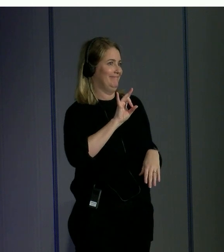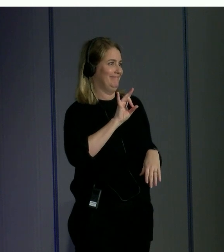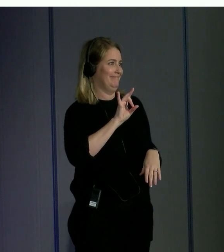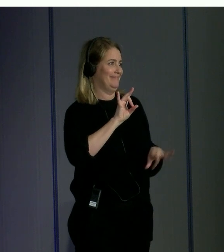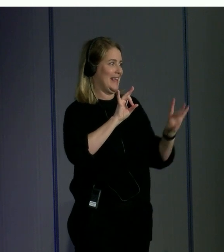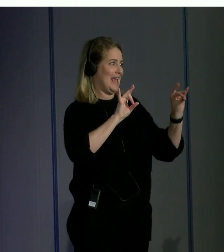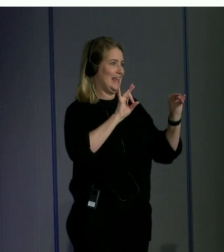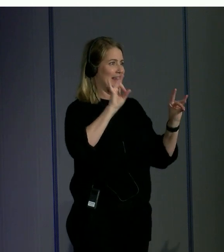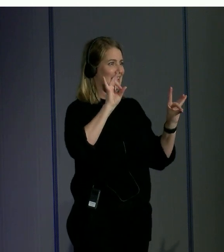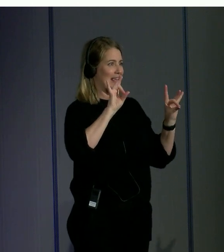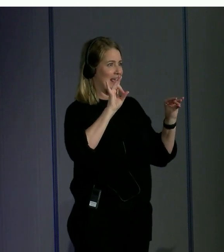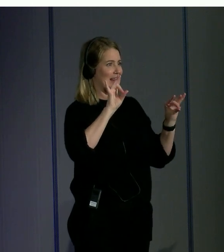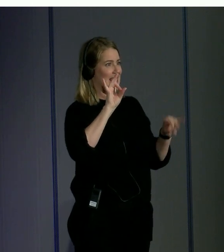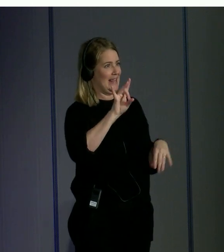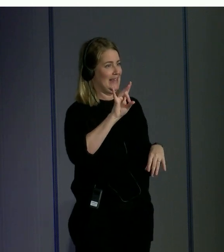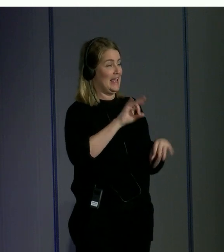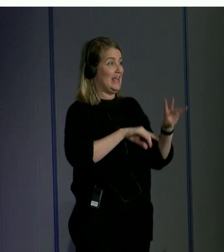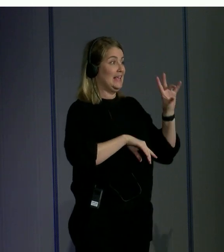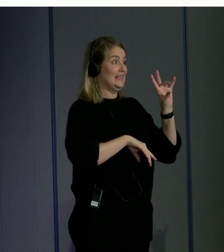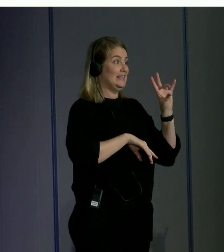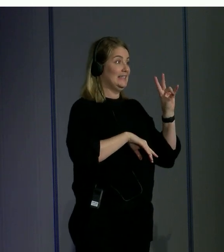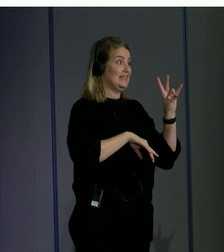We have 7 heading levels versus 1 heading level.